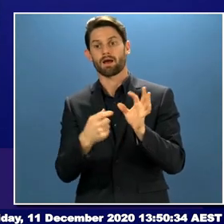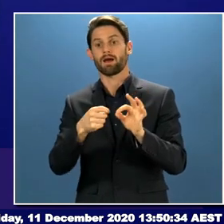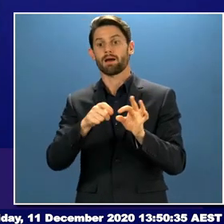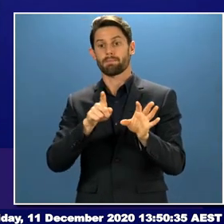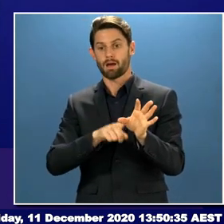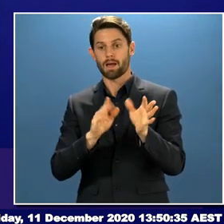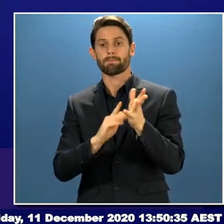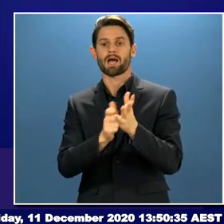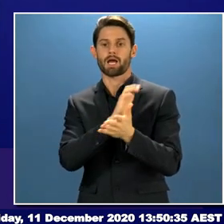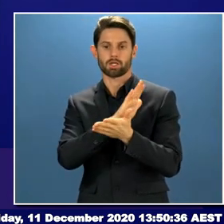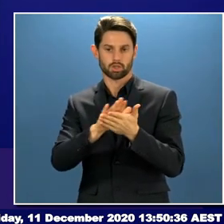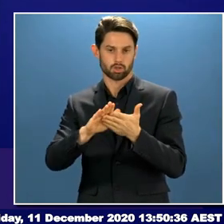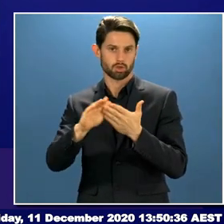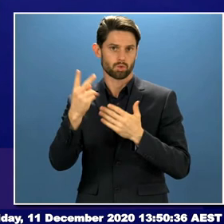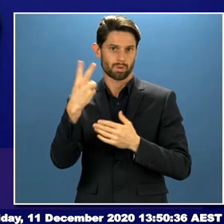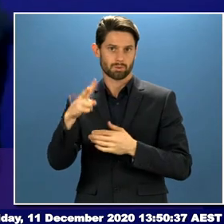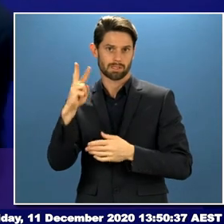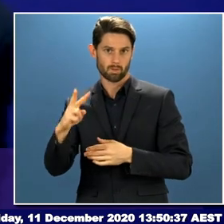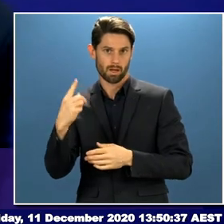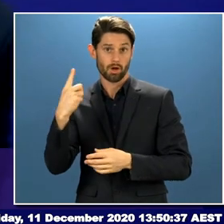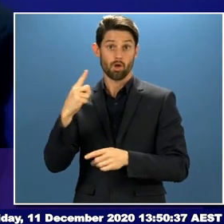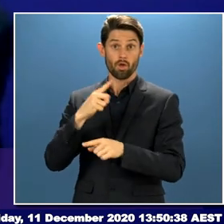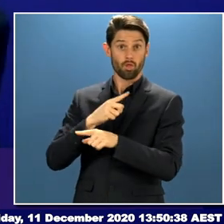Fifthly, parties with leave to appear who may wish to make an outline of